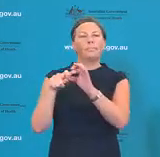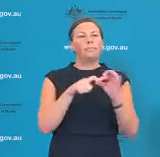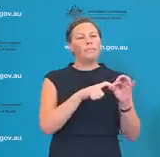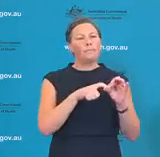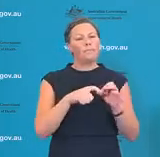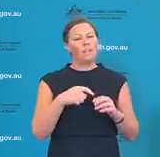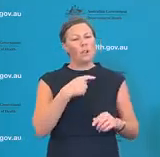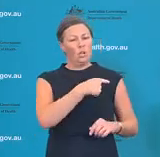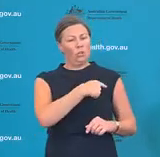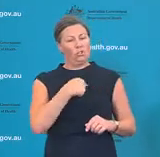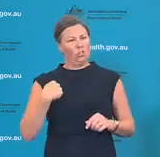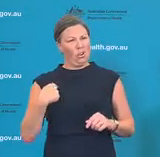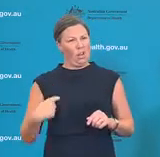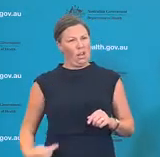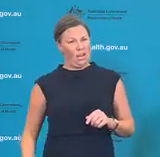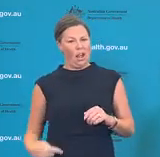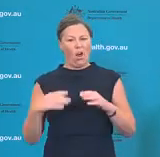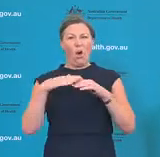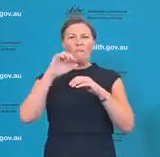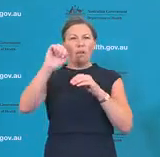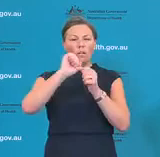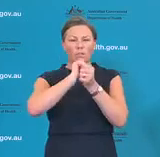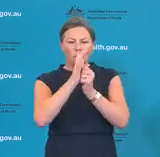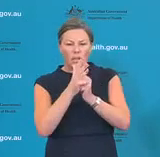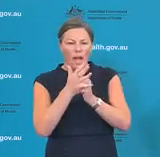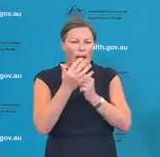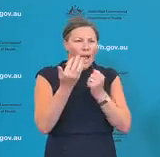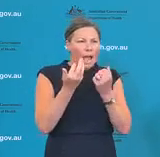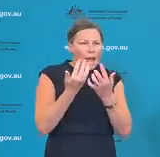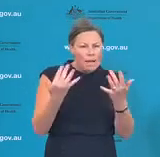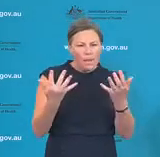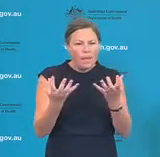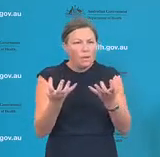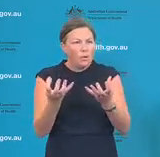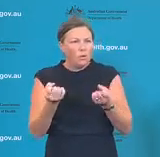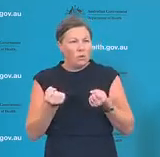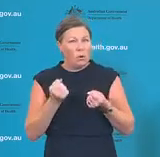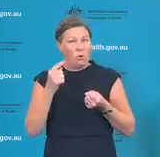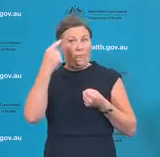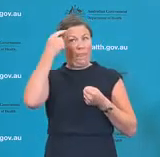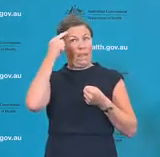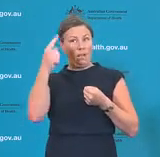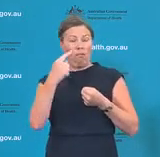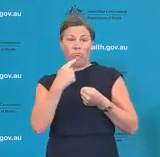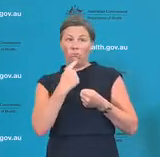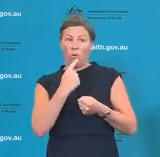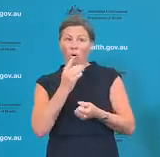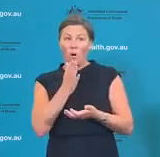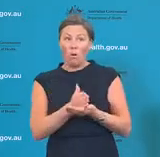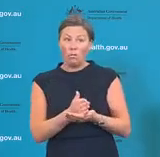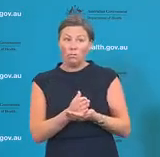enough when it comes to its coronavirus numbers and does there need to be an independent global review as